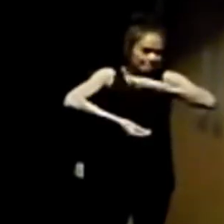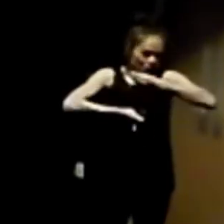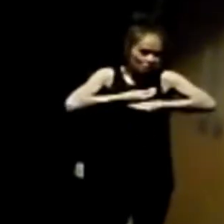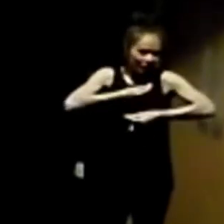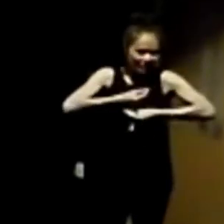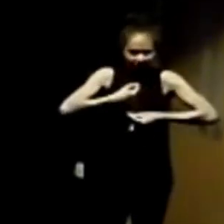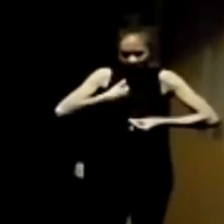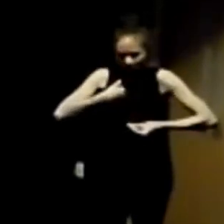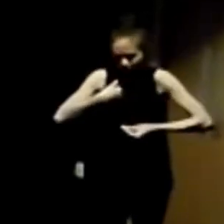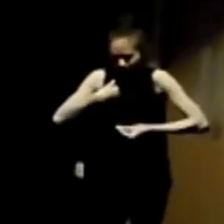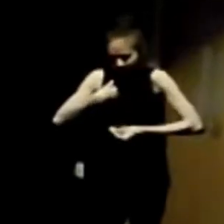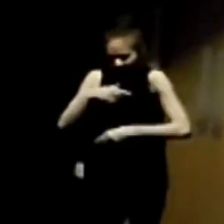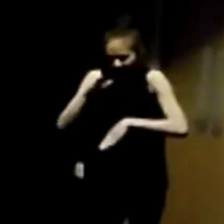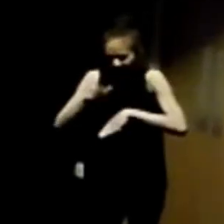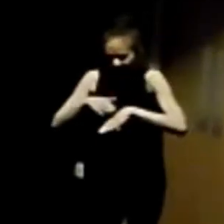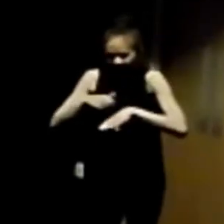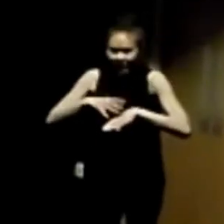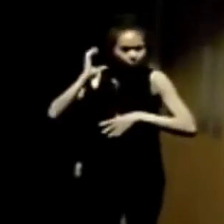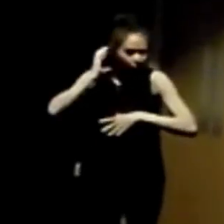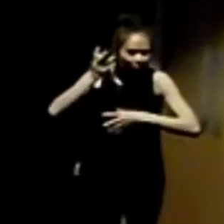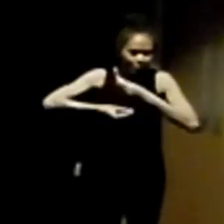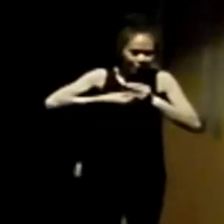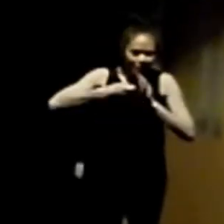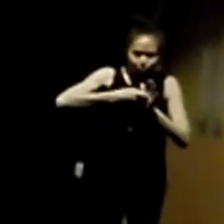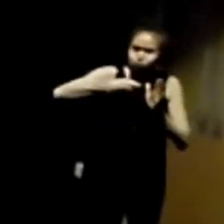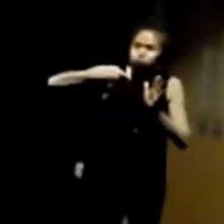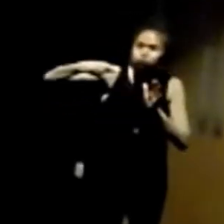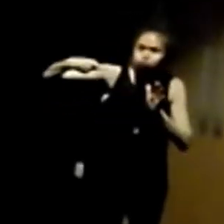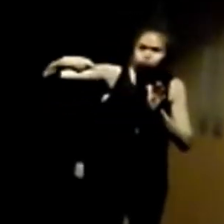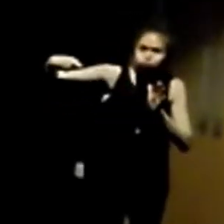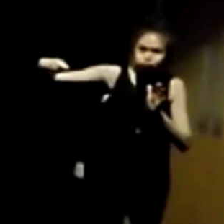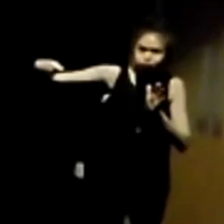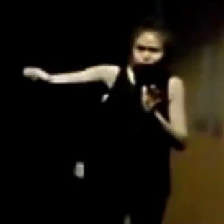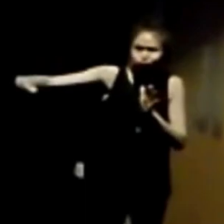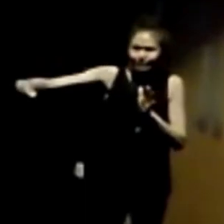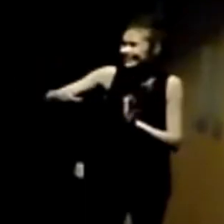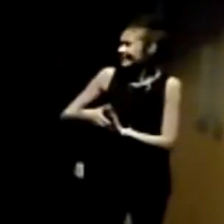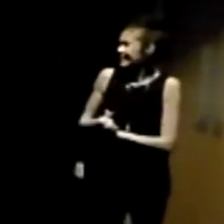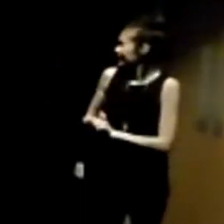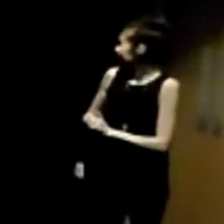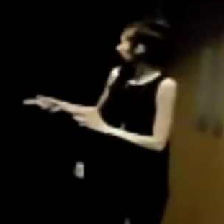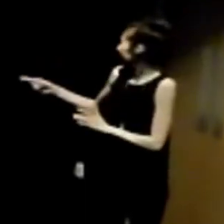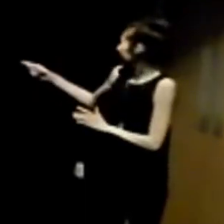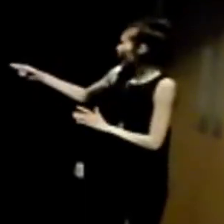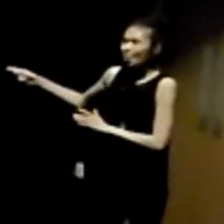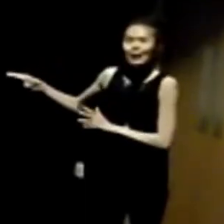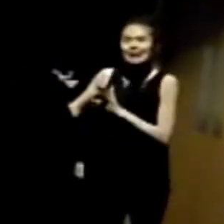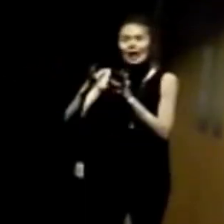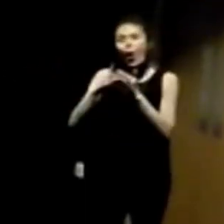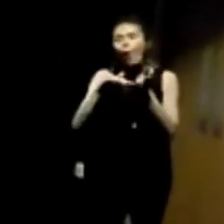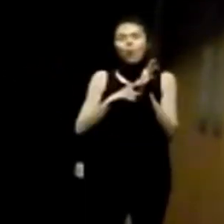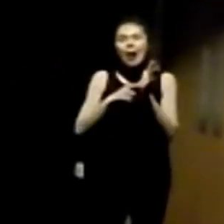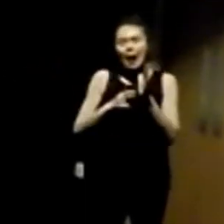You know before I actually get to the action. But yes, so, basically we've got Will-AI-am Shakespeare,